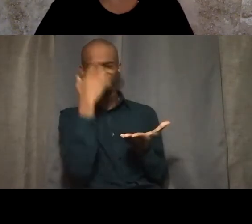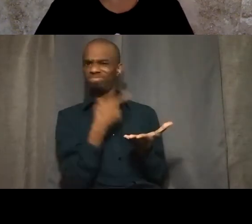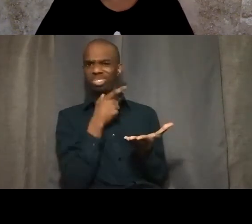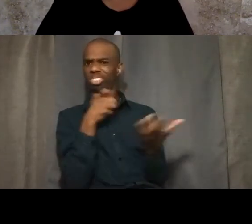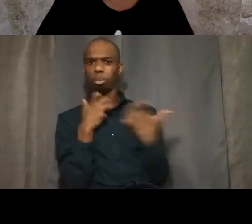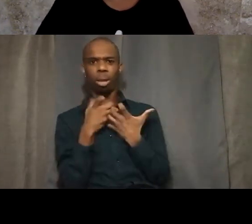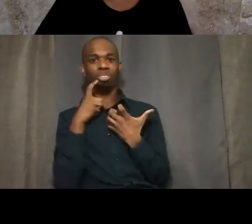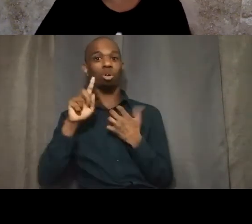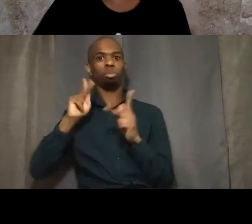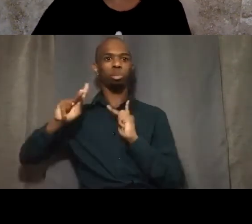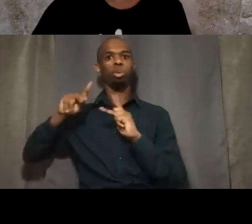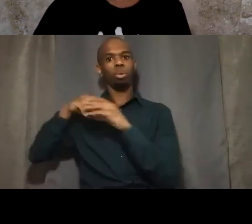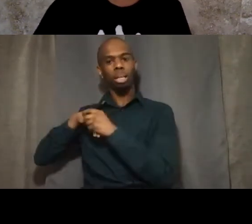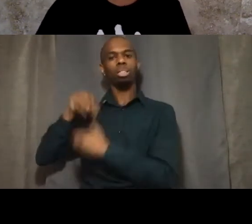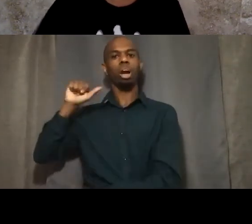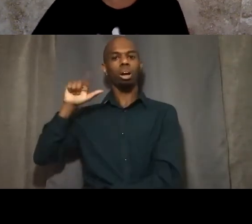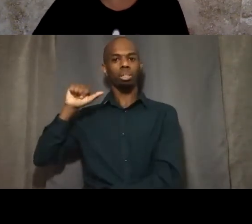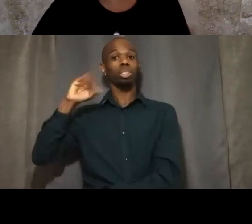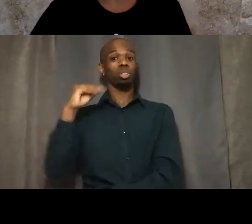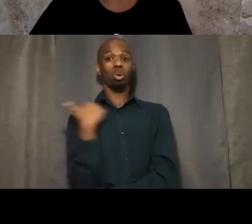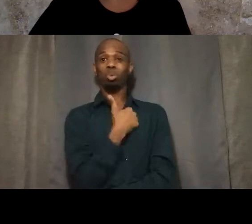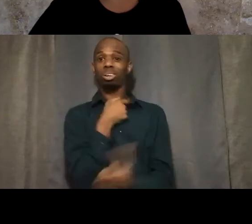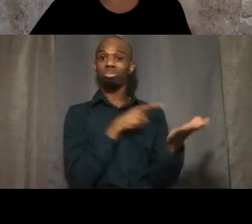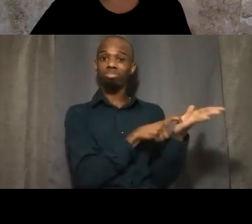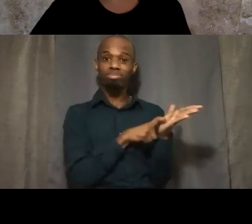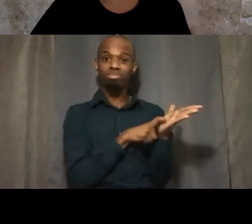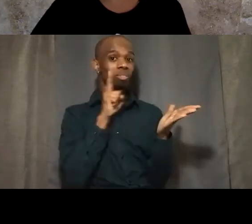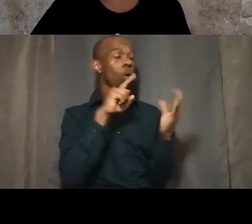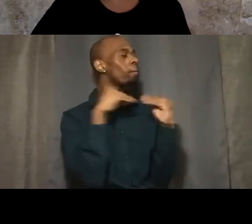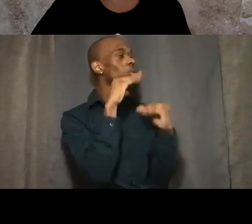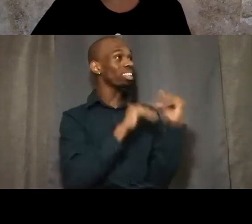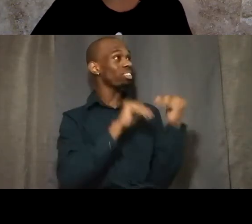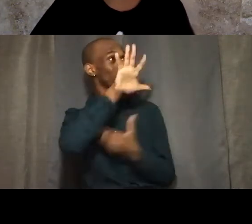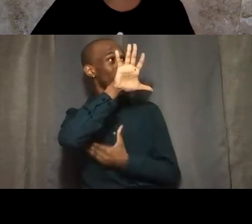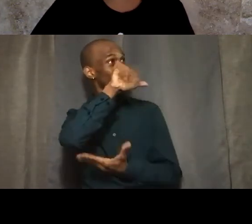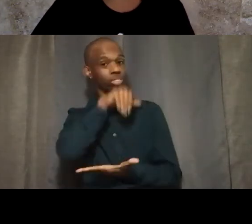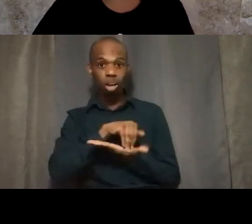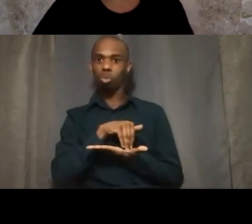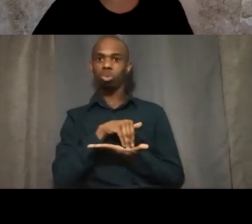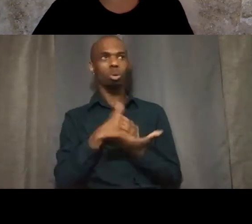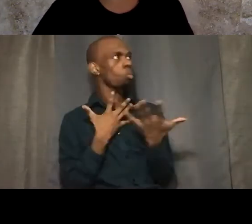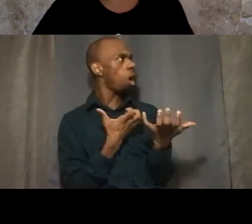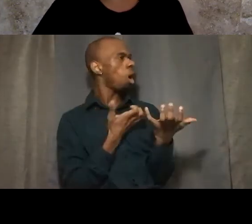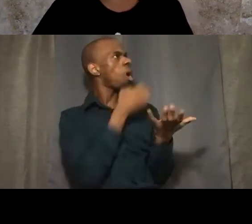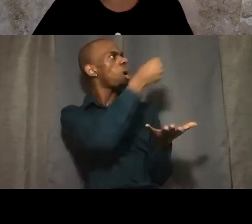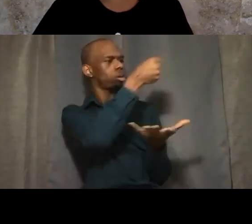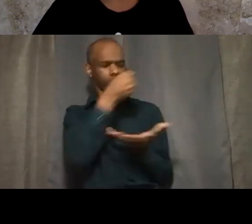said that they want more than 5,000 Angelenos weighing in on that survey.